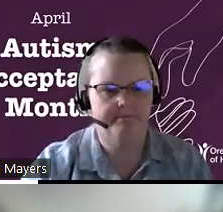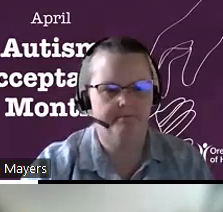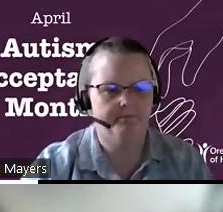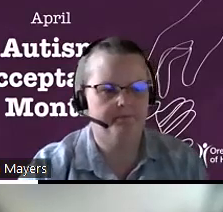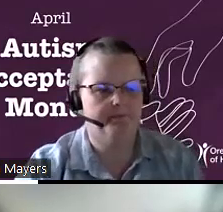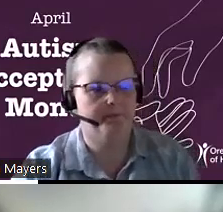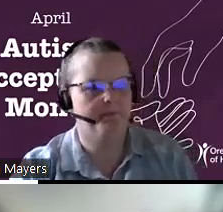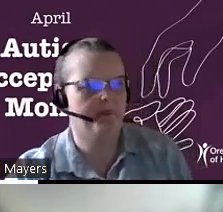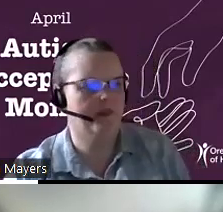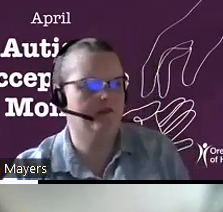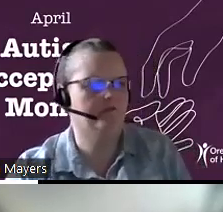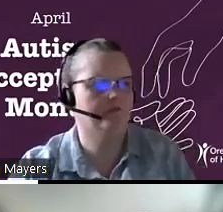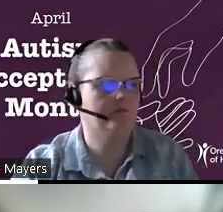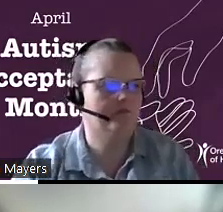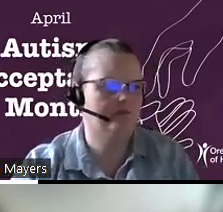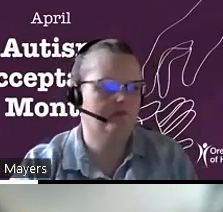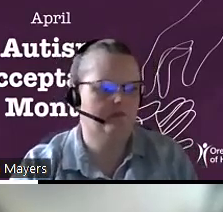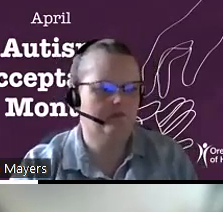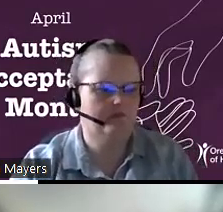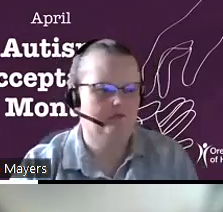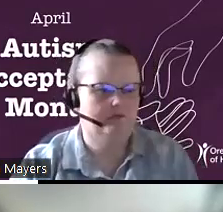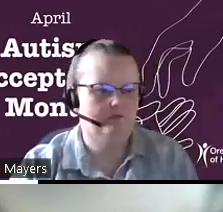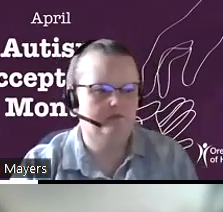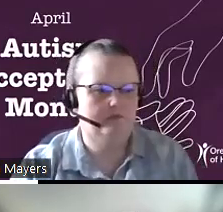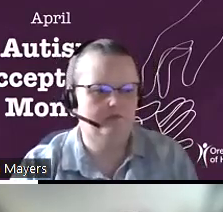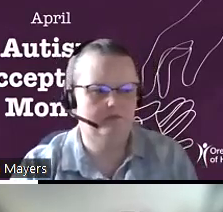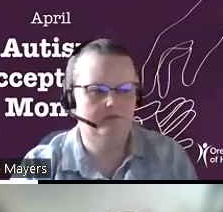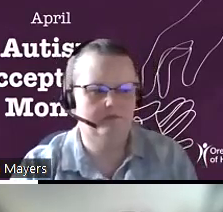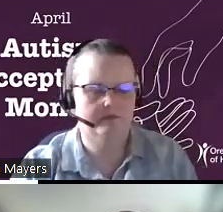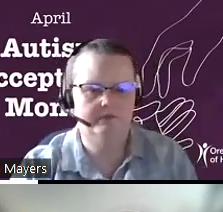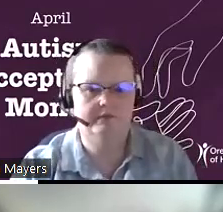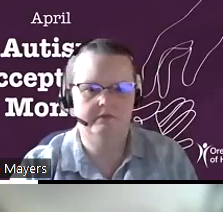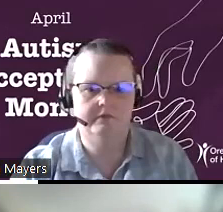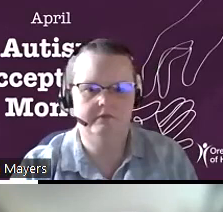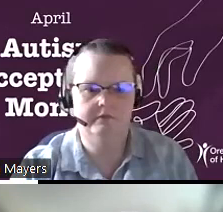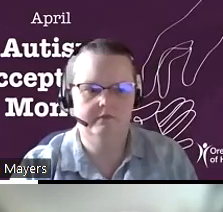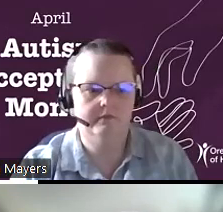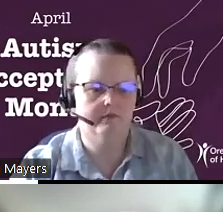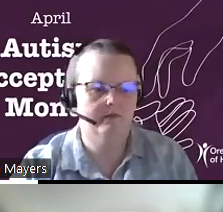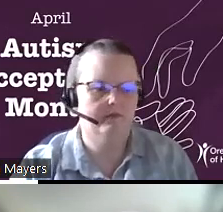ABSOLUTELY. SO FOR OUR SCHOOLING REQUIREMENTS, THE MAIN THING THAT WE ASK FOR IS THAT THE